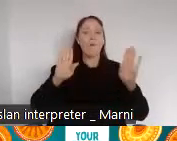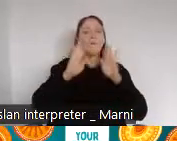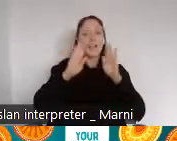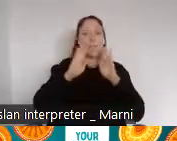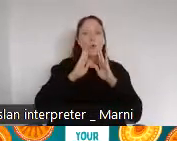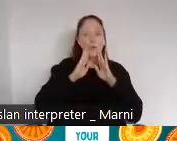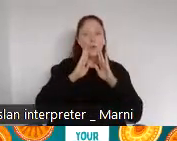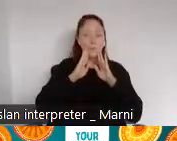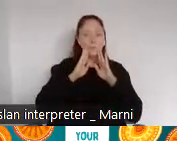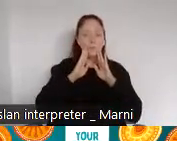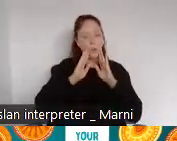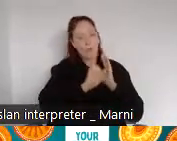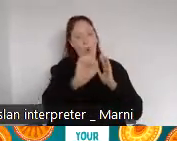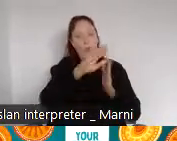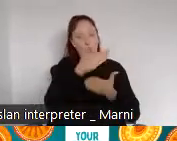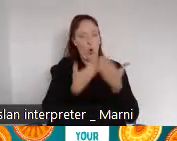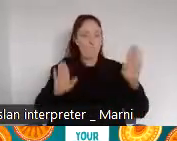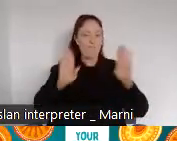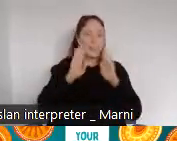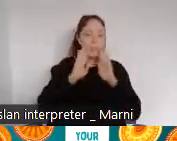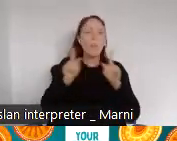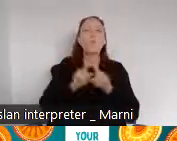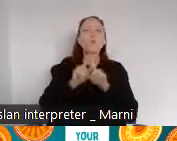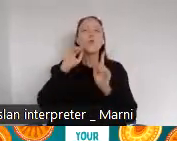and it will also be added to YouTube in the coming weeks.